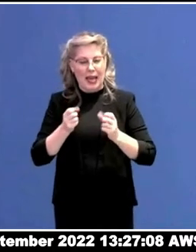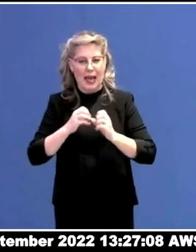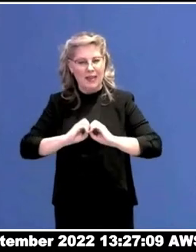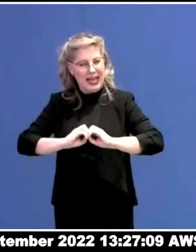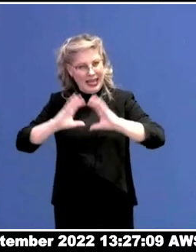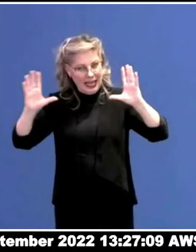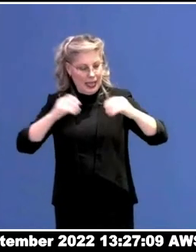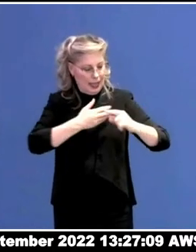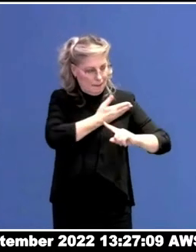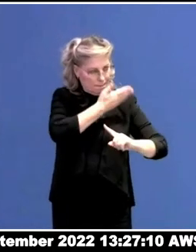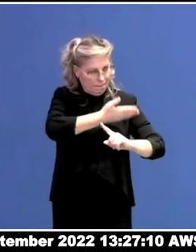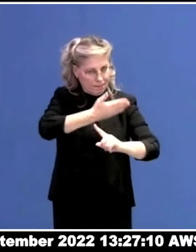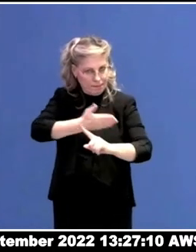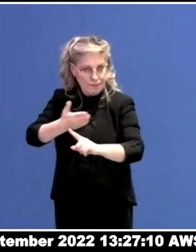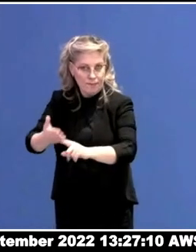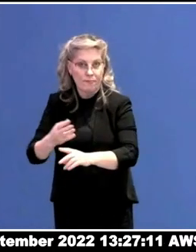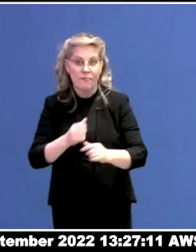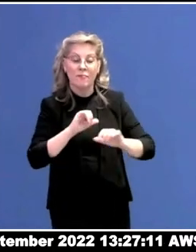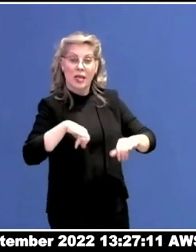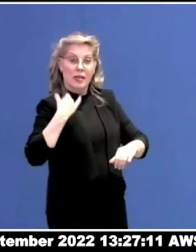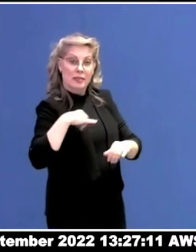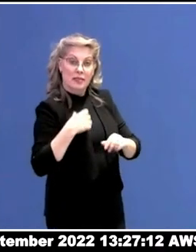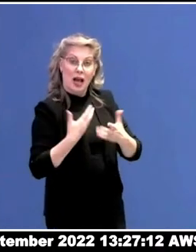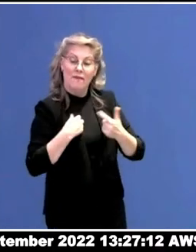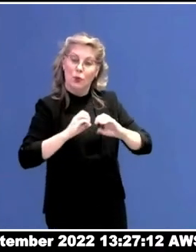The staff are better trained, there is doctor-patient confidentiality, which today